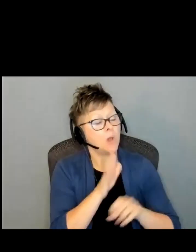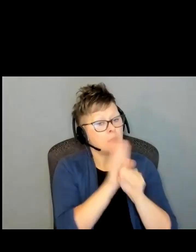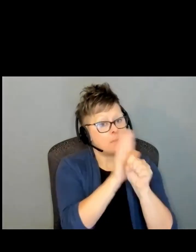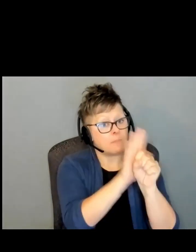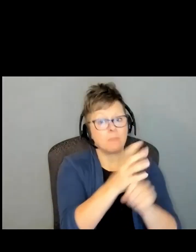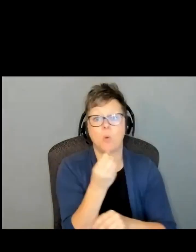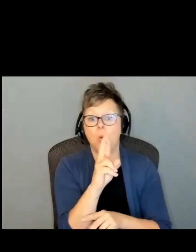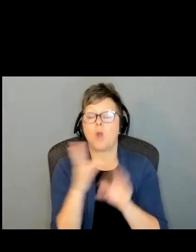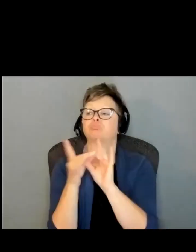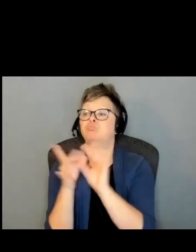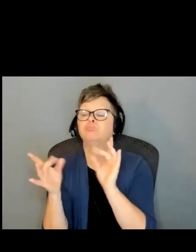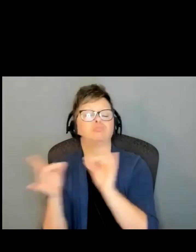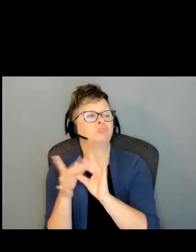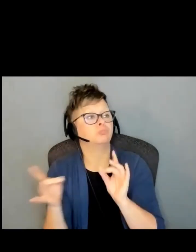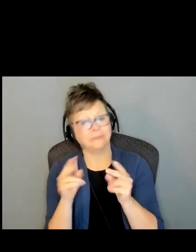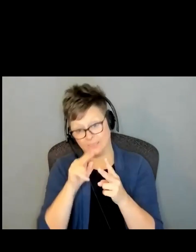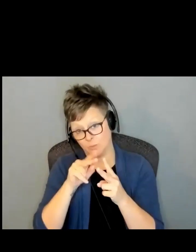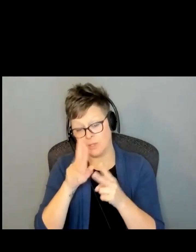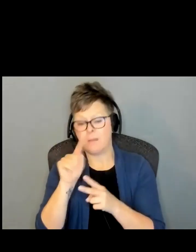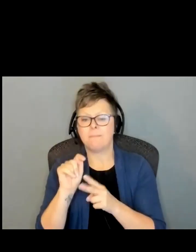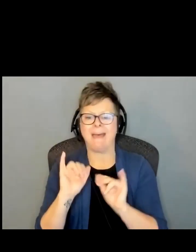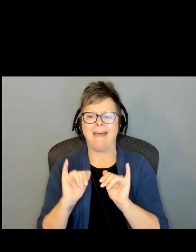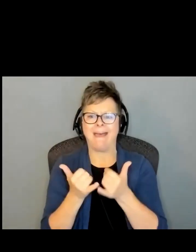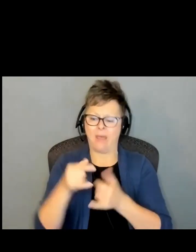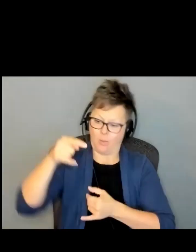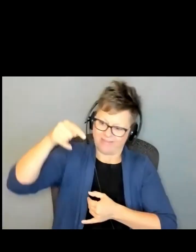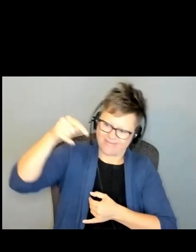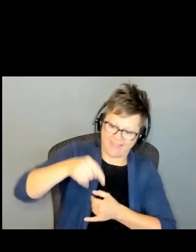But how does that get to land effectively?